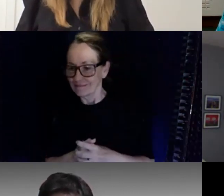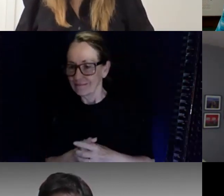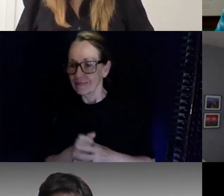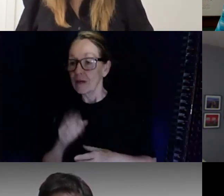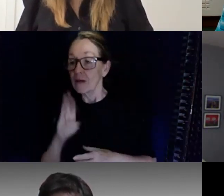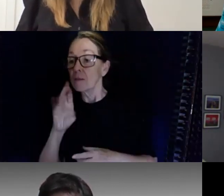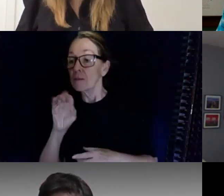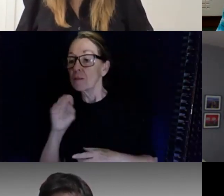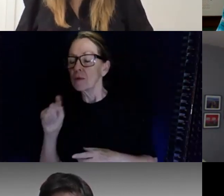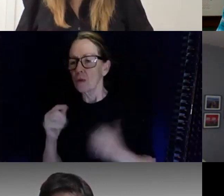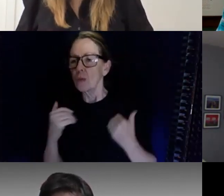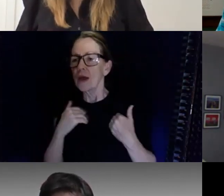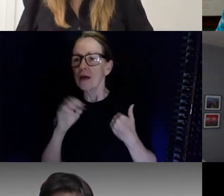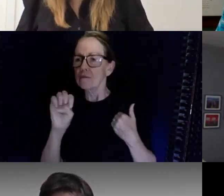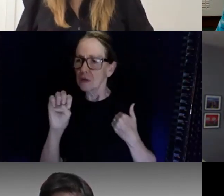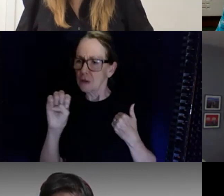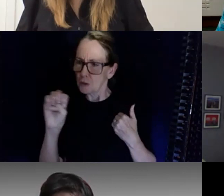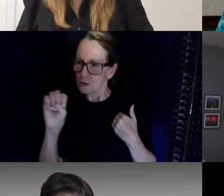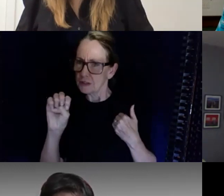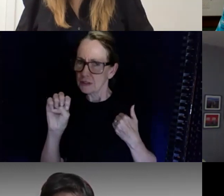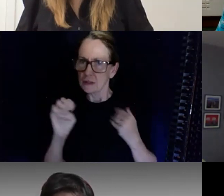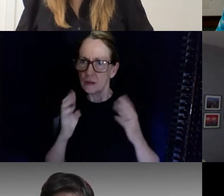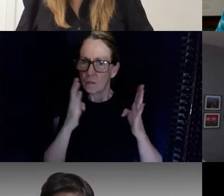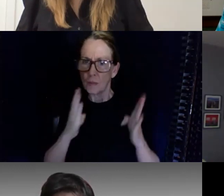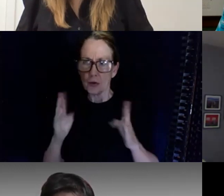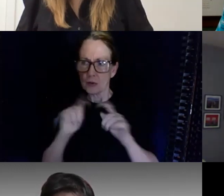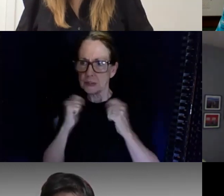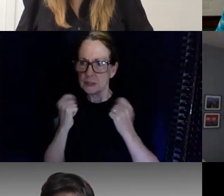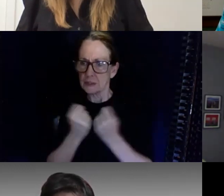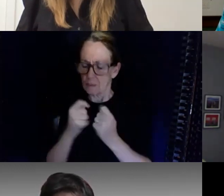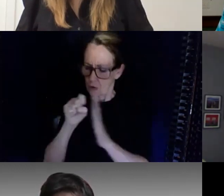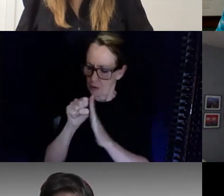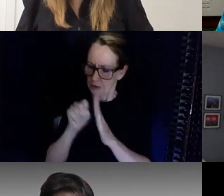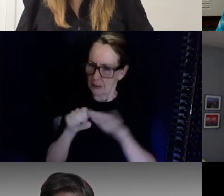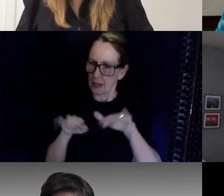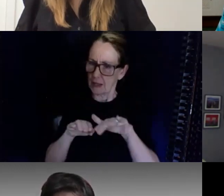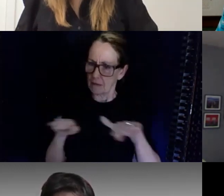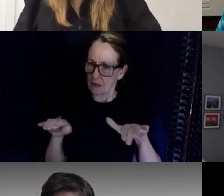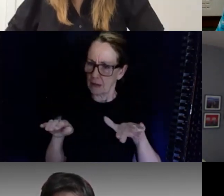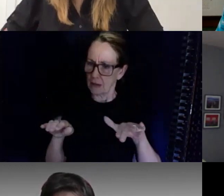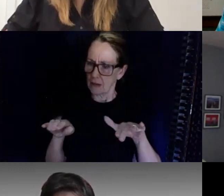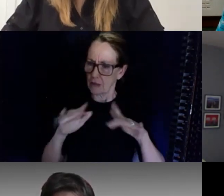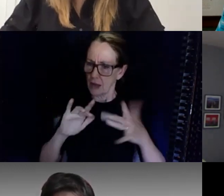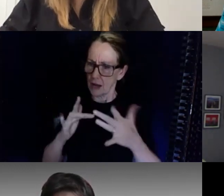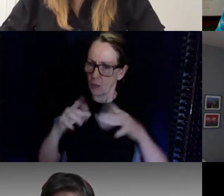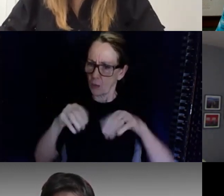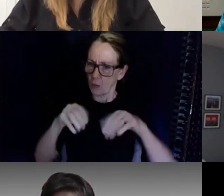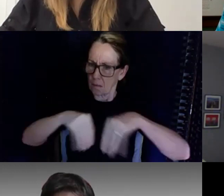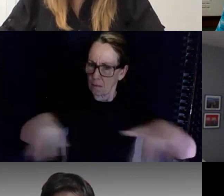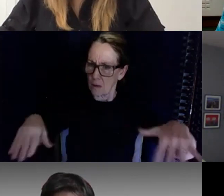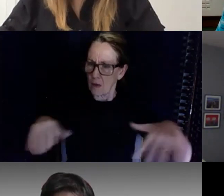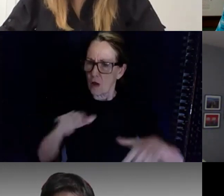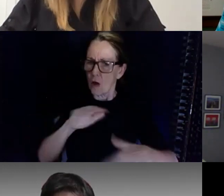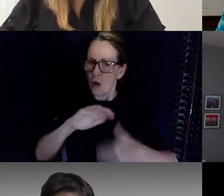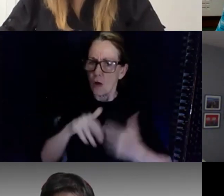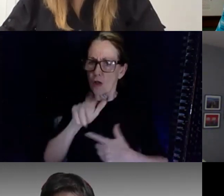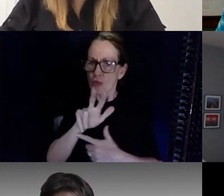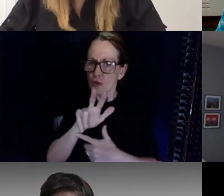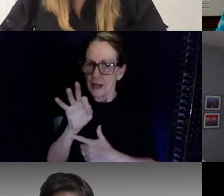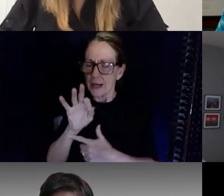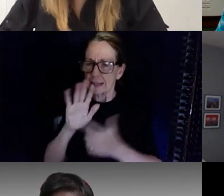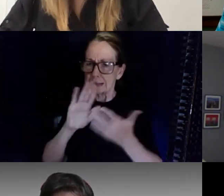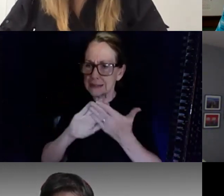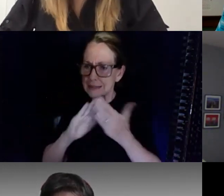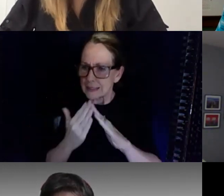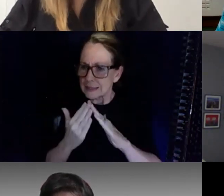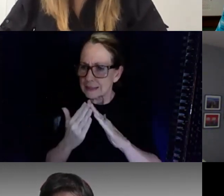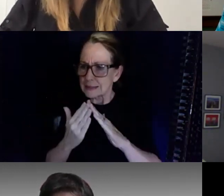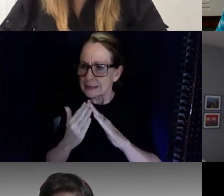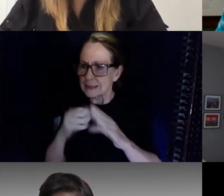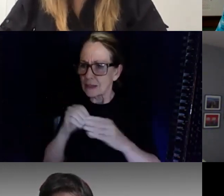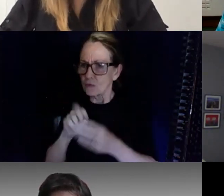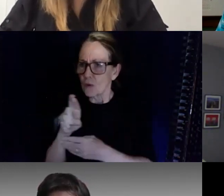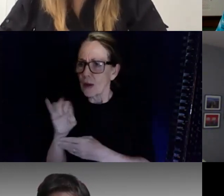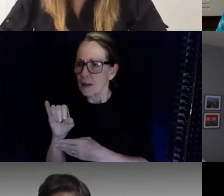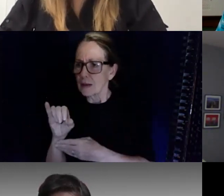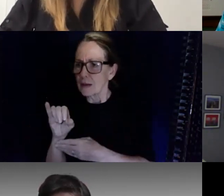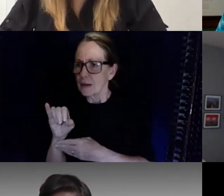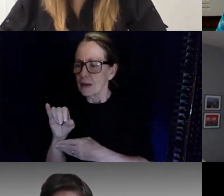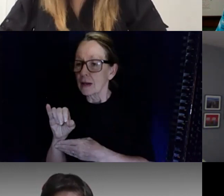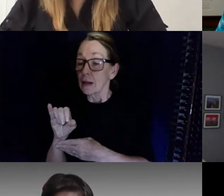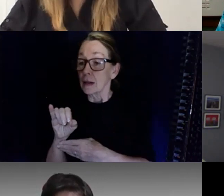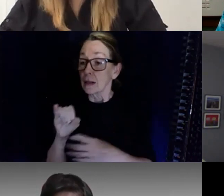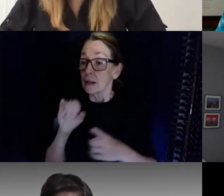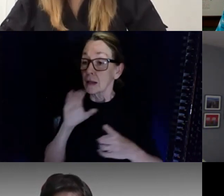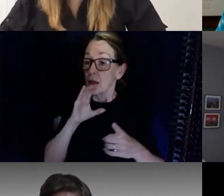TO THE CITY OF PROVIDENCE THAT HAS, I DON'T KNOW HOW MANY, BUT MANY, MANY.